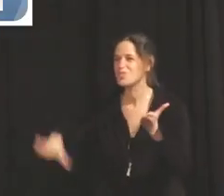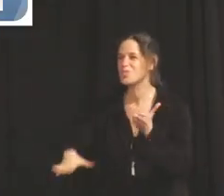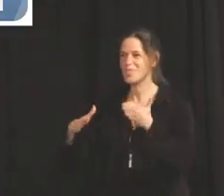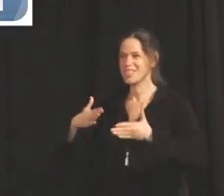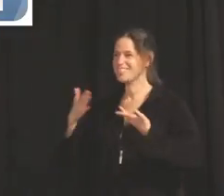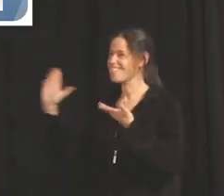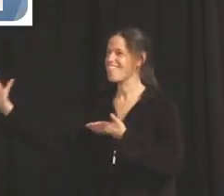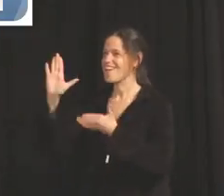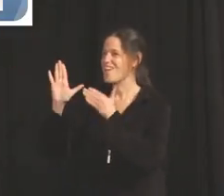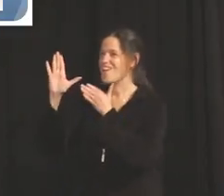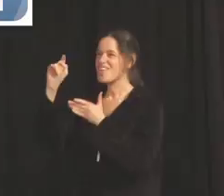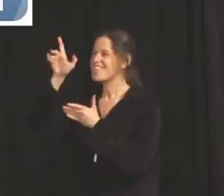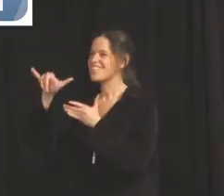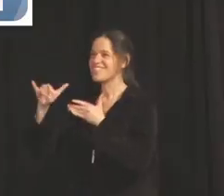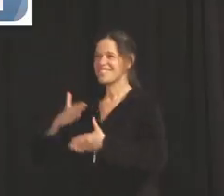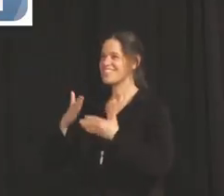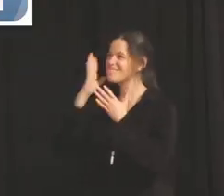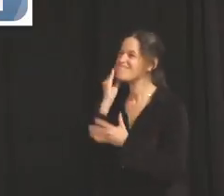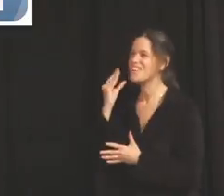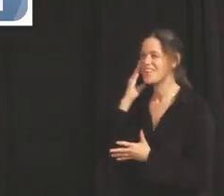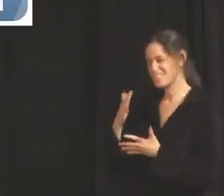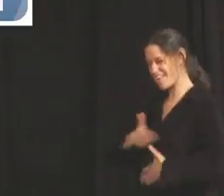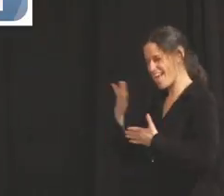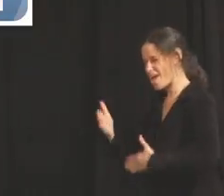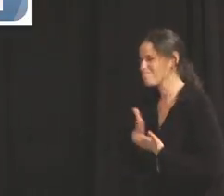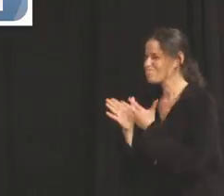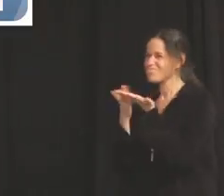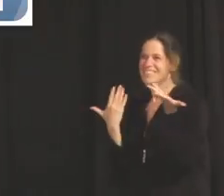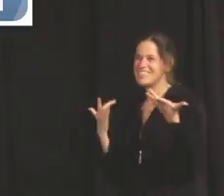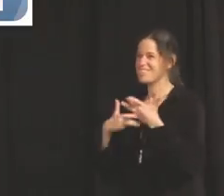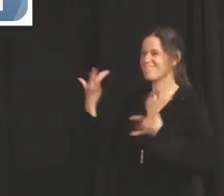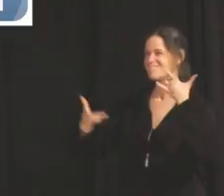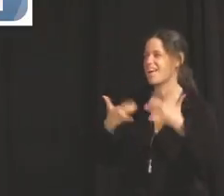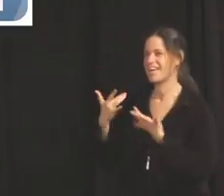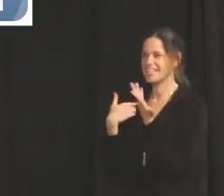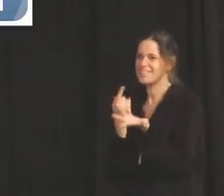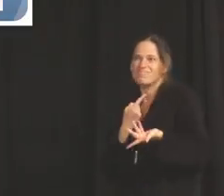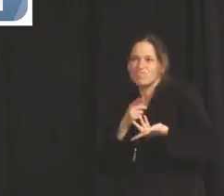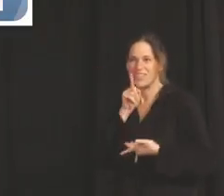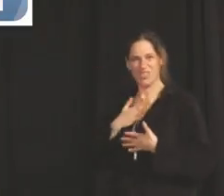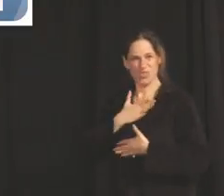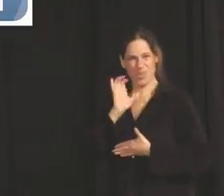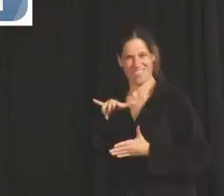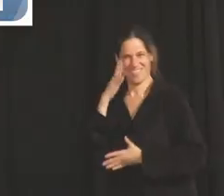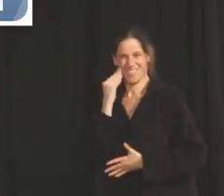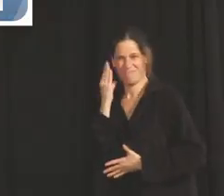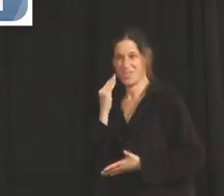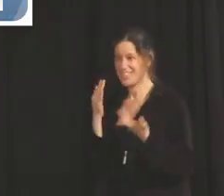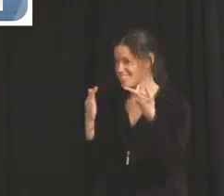a child's literacy journey, and what they feel like when they're learning to read and write,